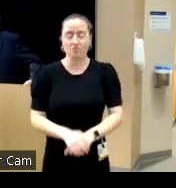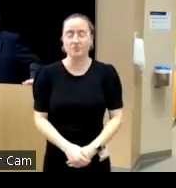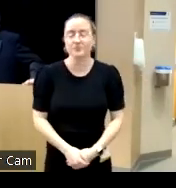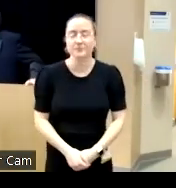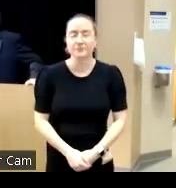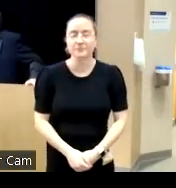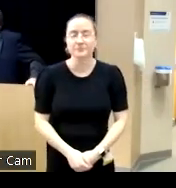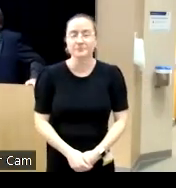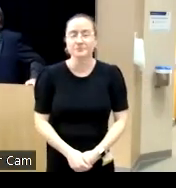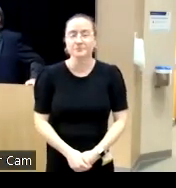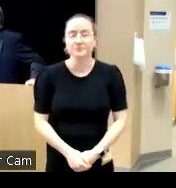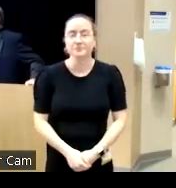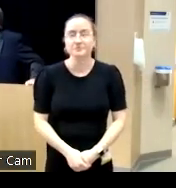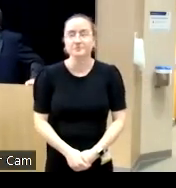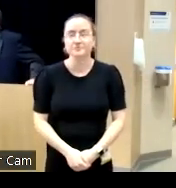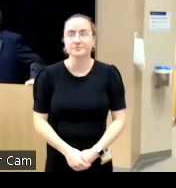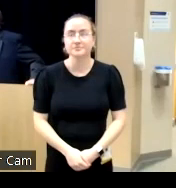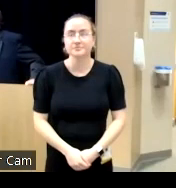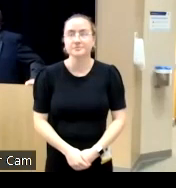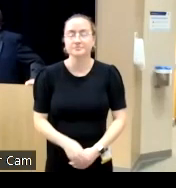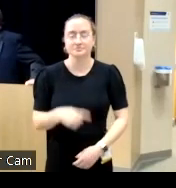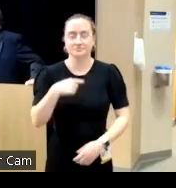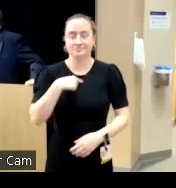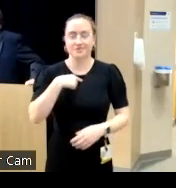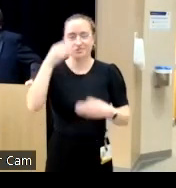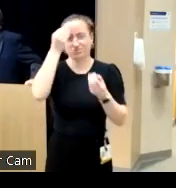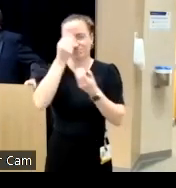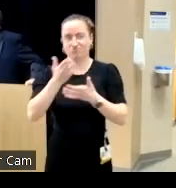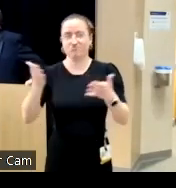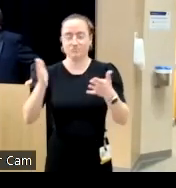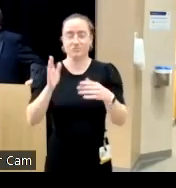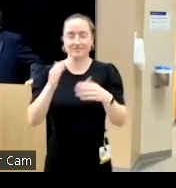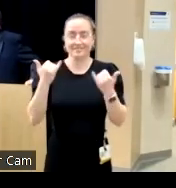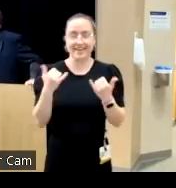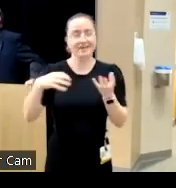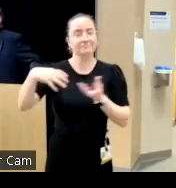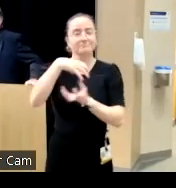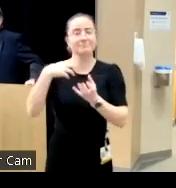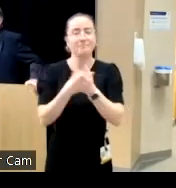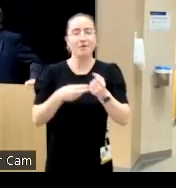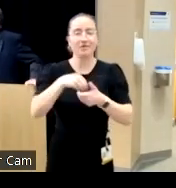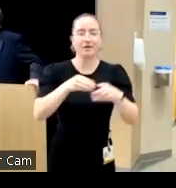um and I would as just the business piece remind people that we are hybrid here today uh that we're